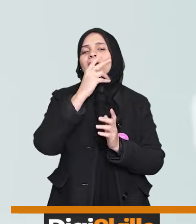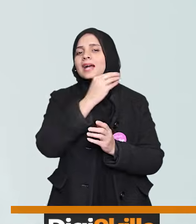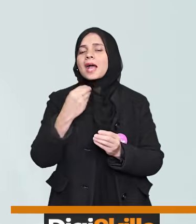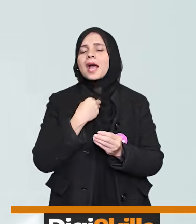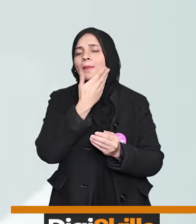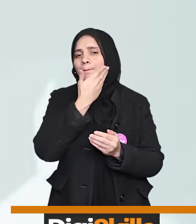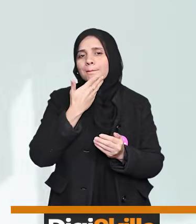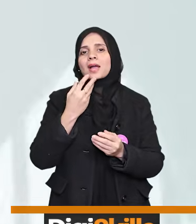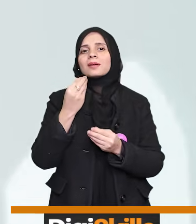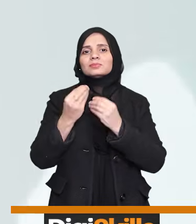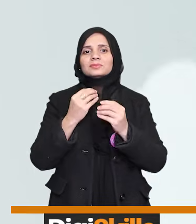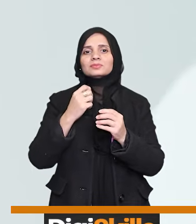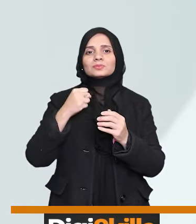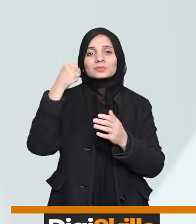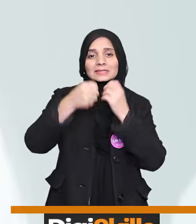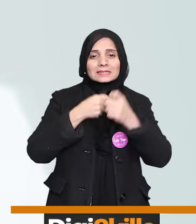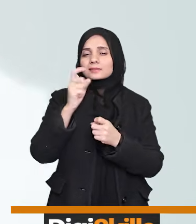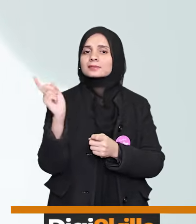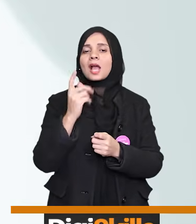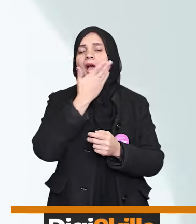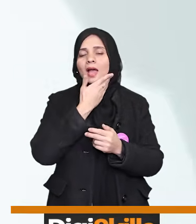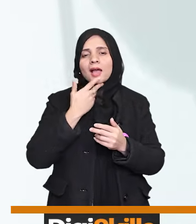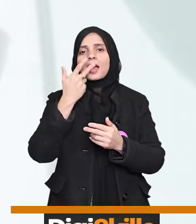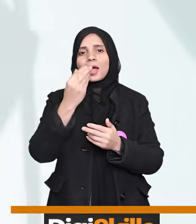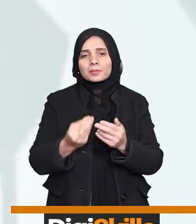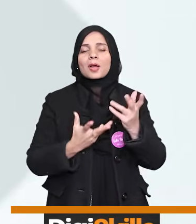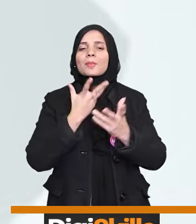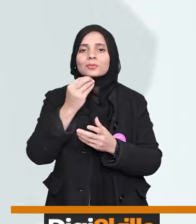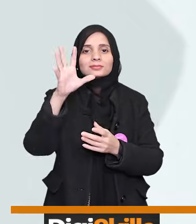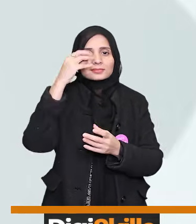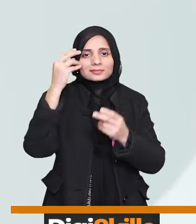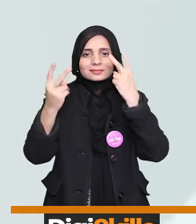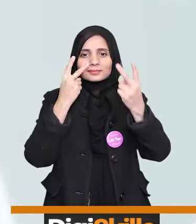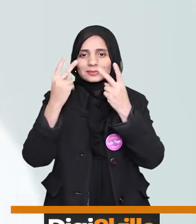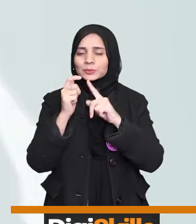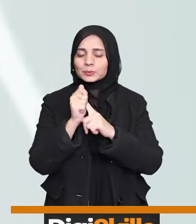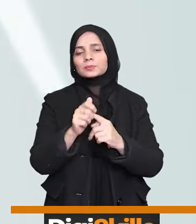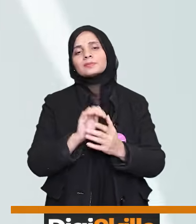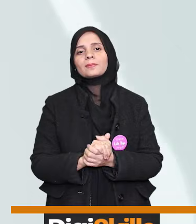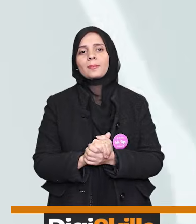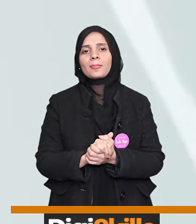Which war cannot be won by love, how come anyone’s attention not be gained by love?